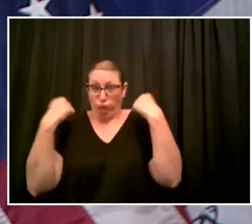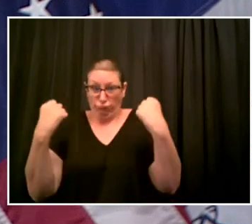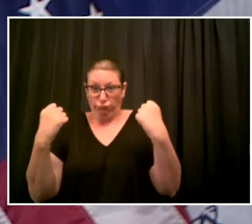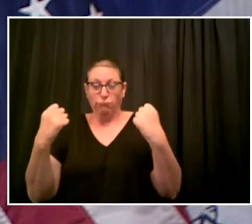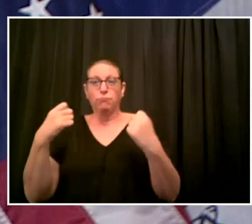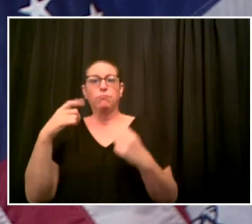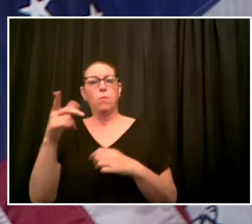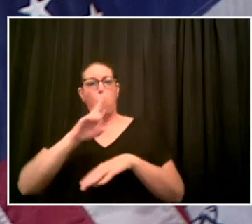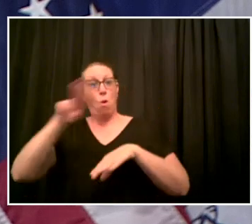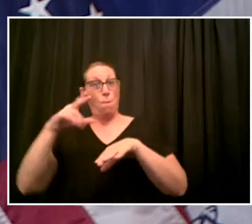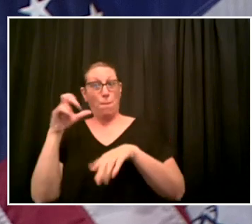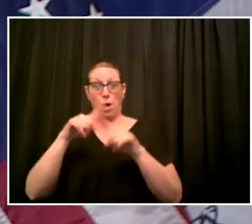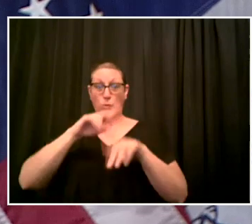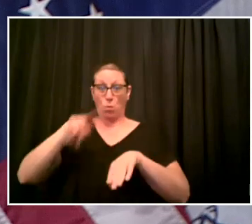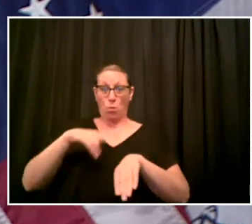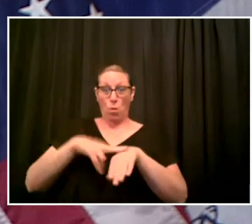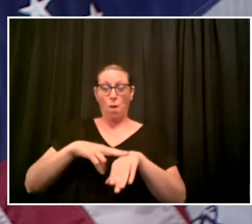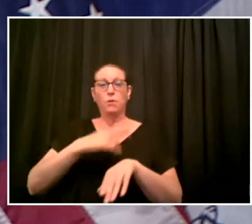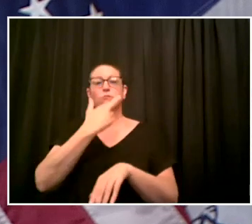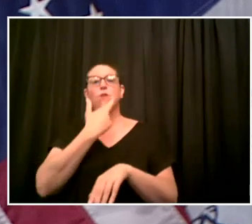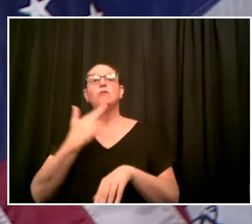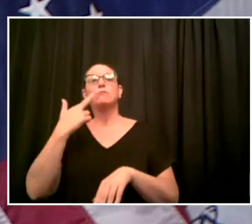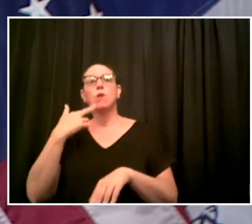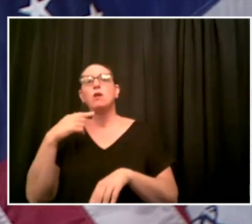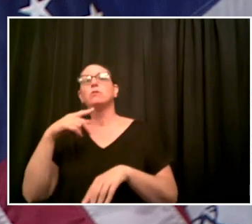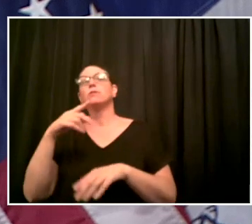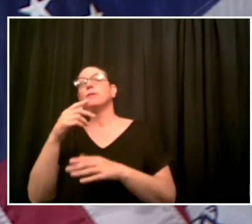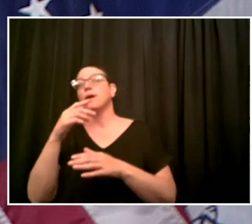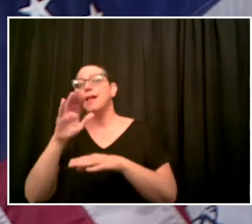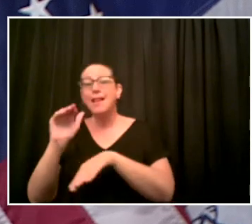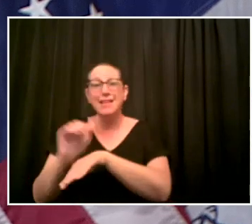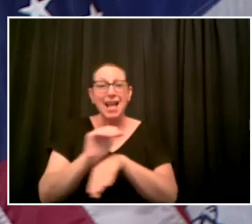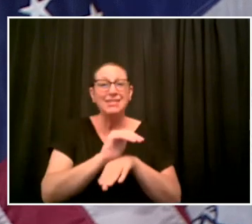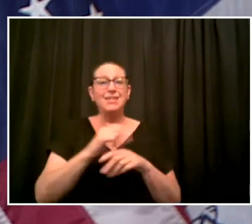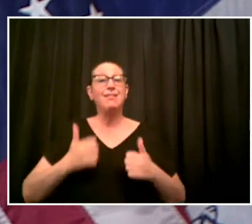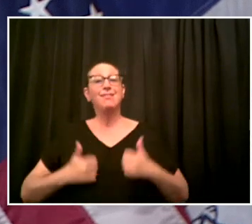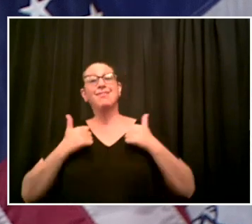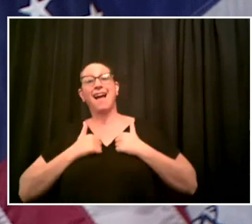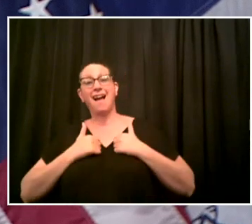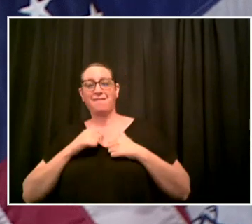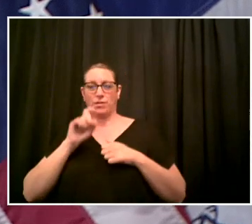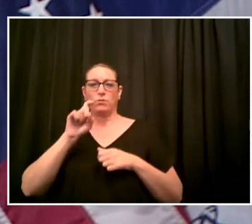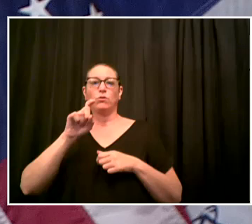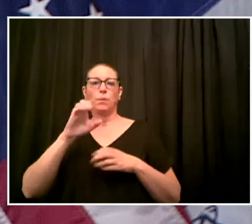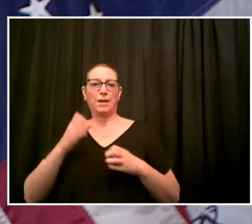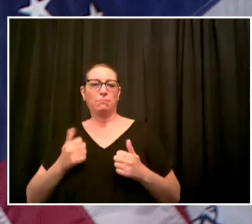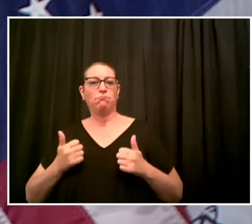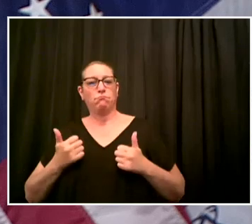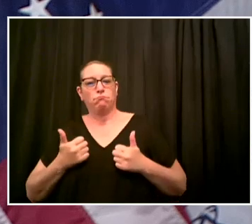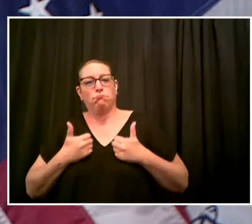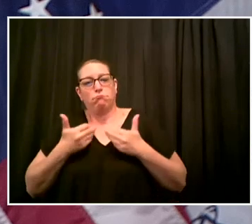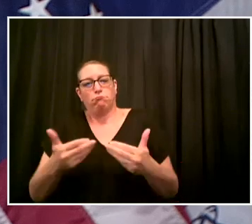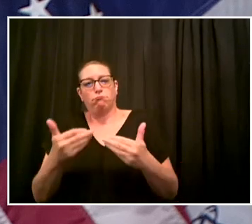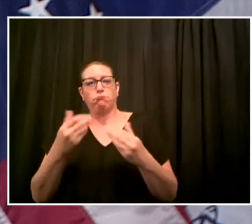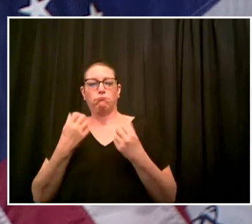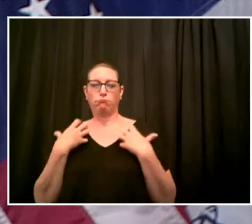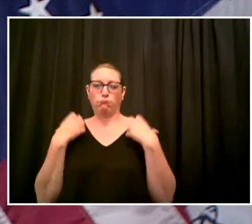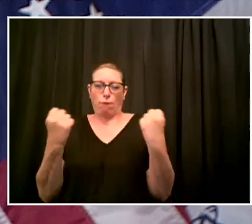OF NEW YORK TO FULLY RECOVER THAT NEW YORK CYIT'S RESTAURANTS AND NIGHT LIFE INDUSTRY HAVE TO A THE CORE OF THAT